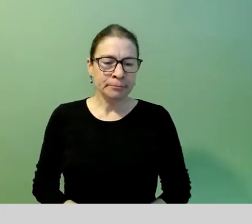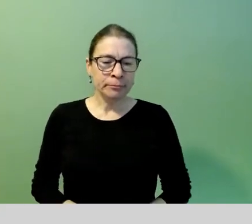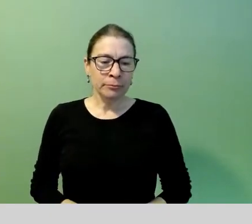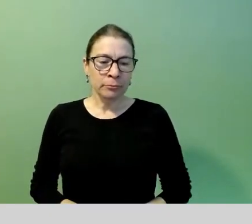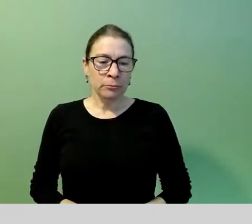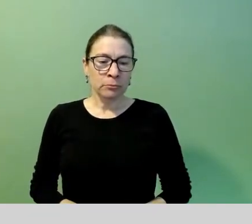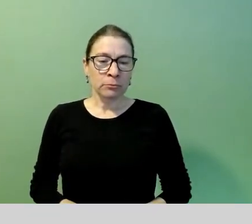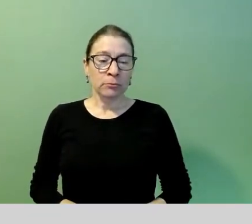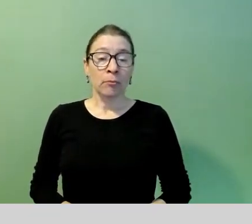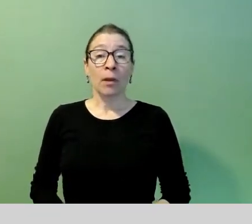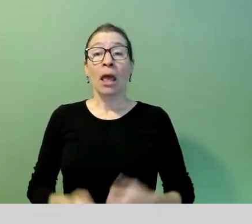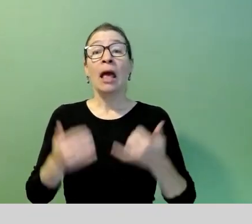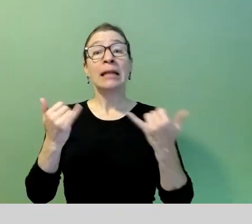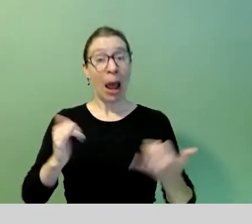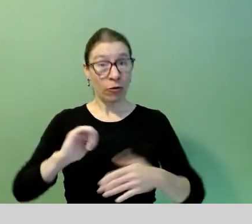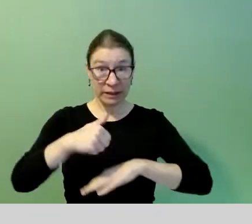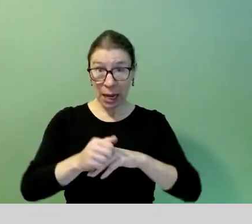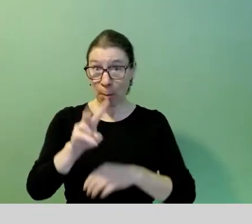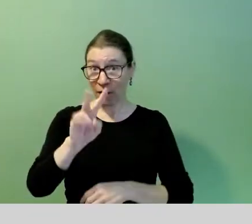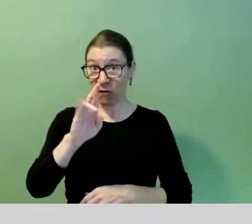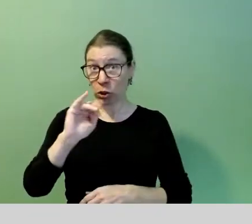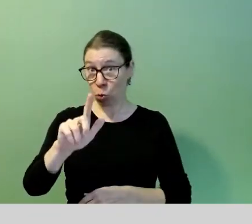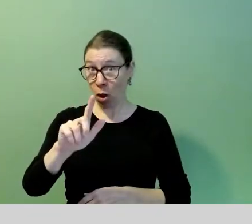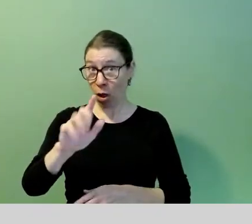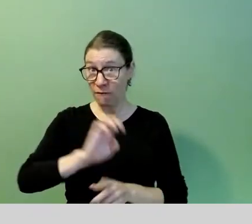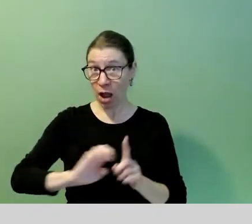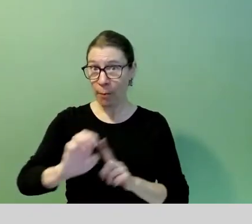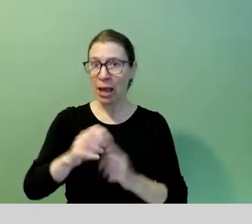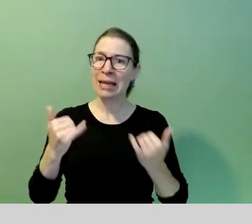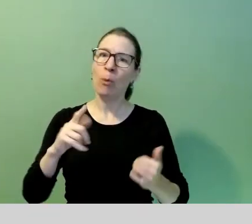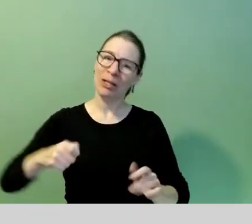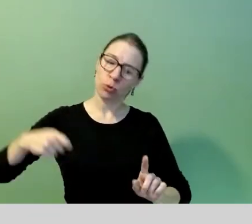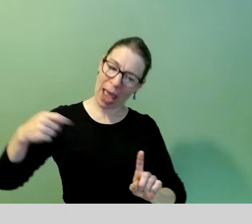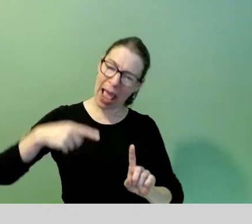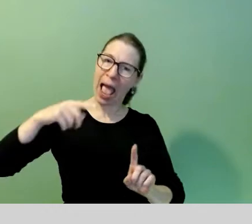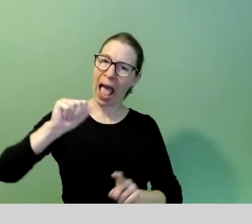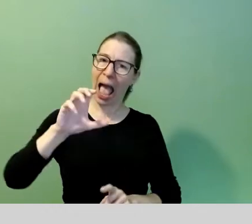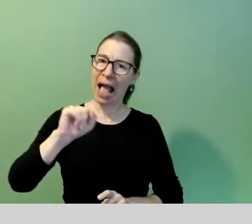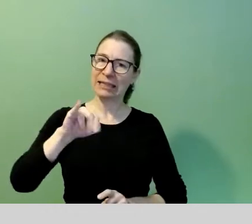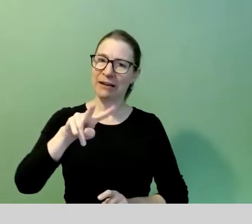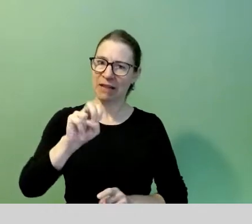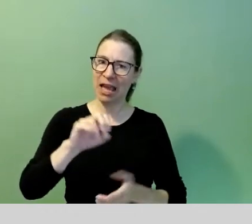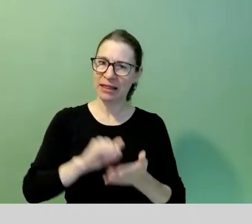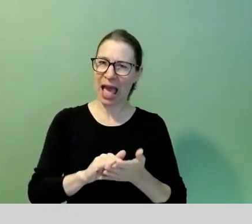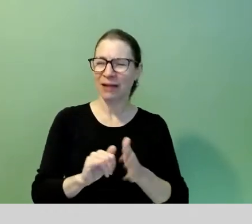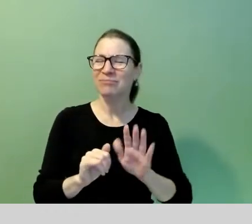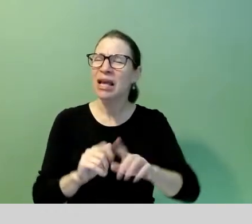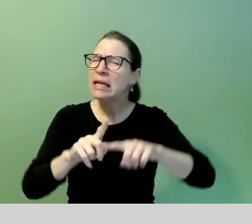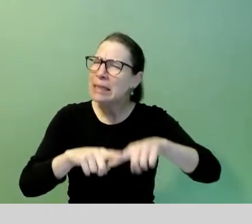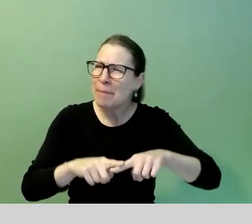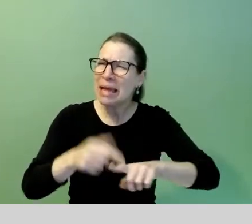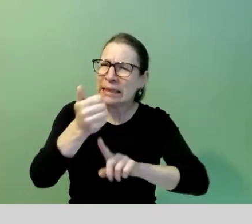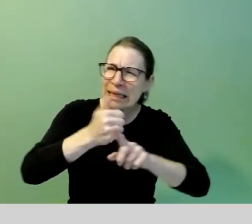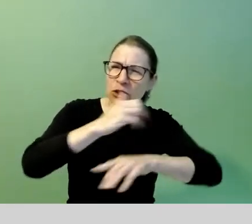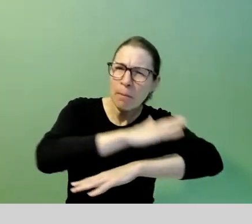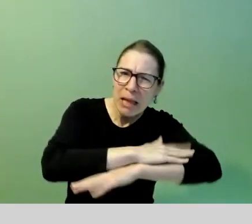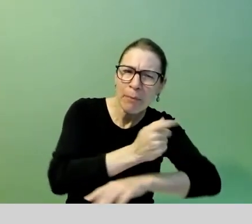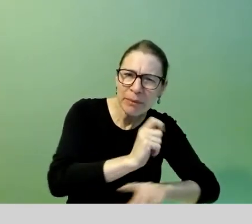Now that your virtual environment is set up, we need to activate it. This is slightly different on each platform but source or run the activate script.